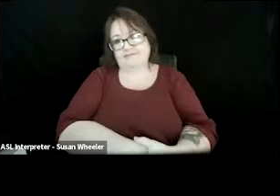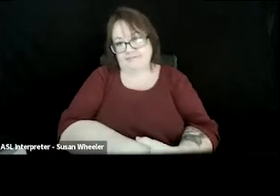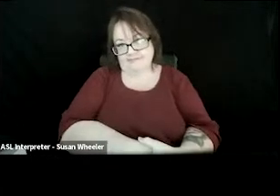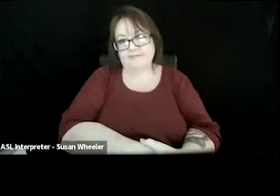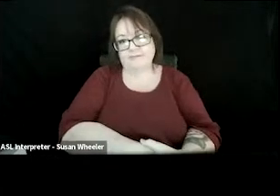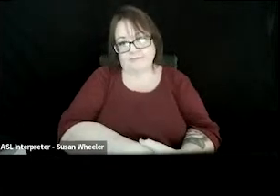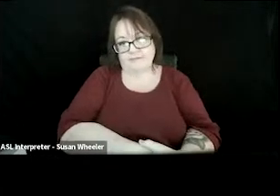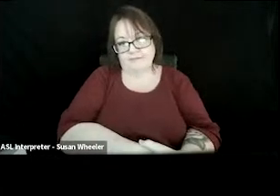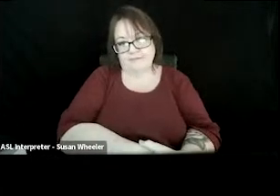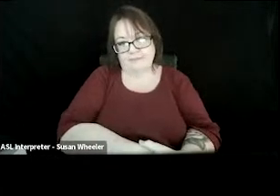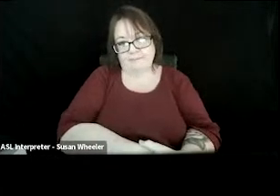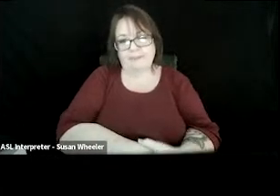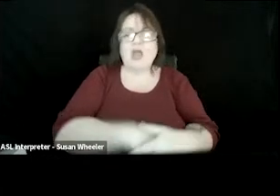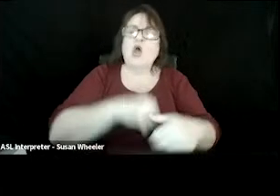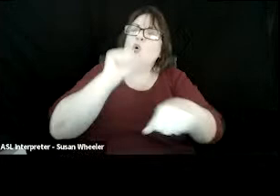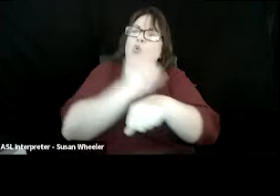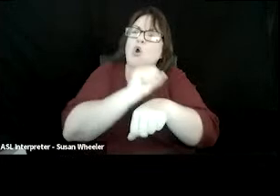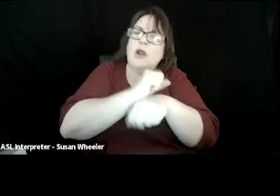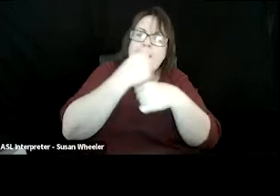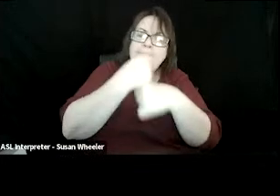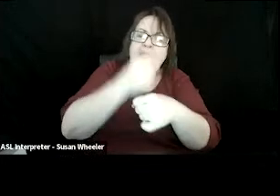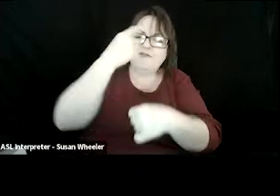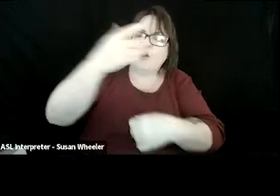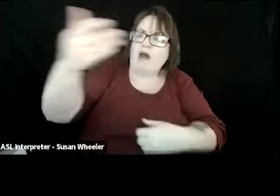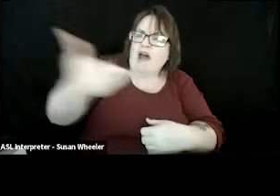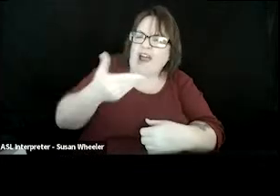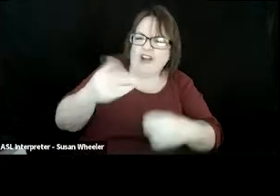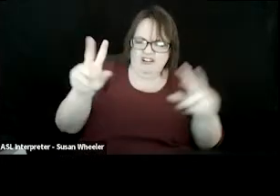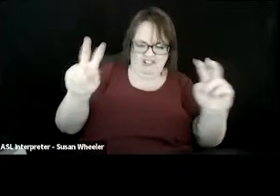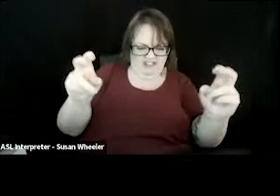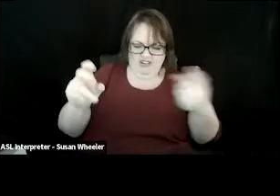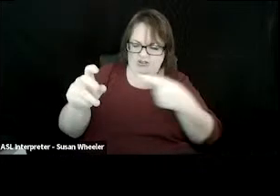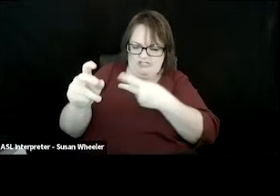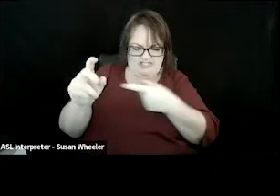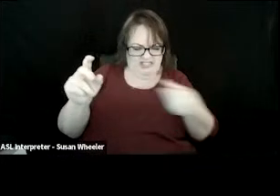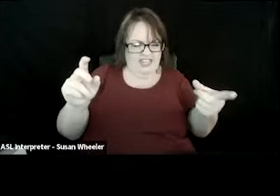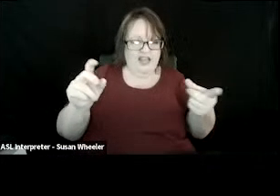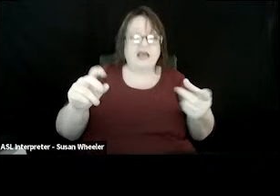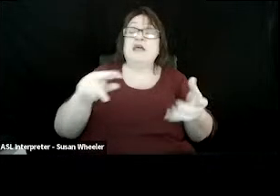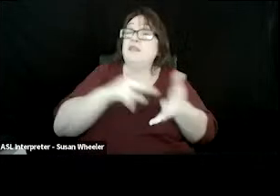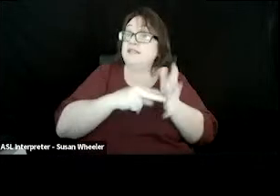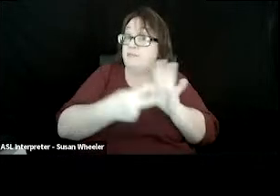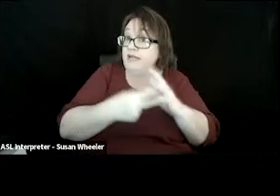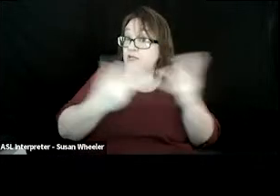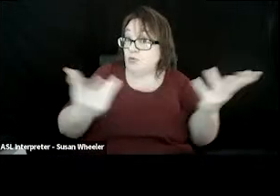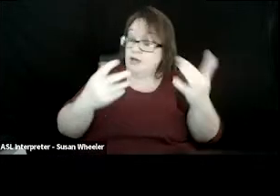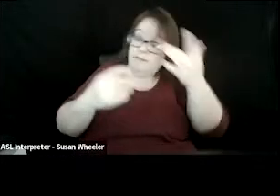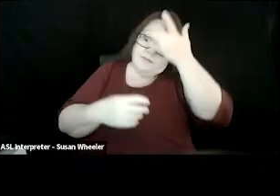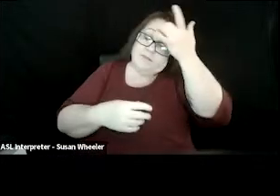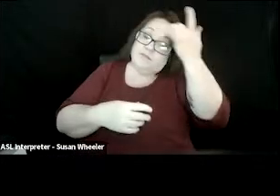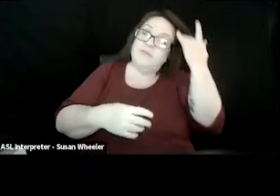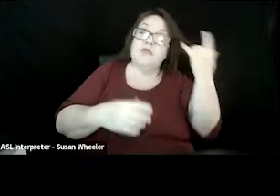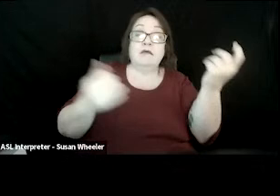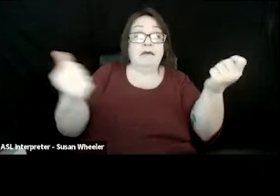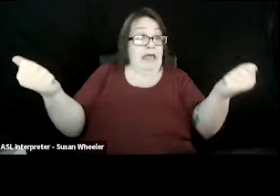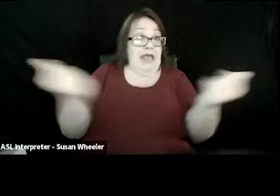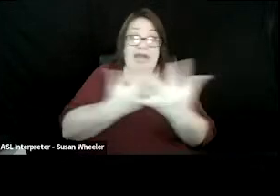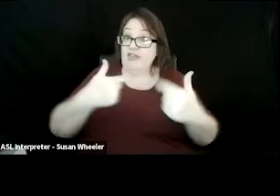And works made for hire, you'll see that referenced in a personal service contract, that essentially says that anything you do